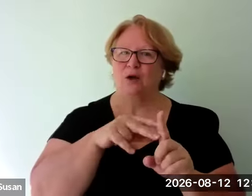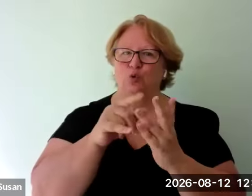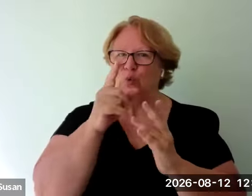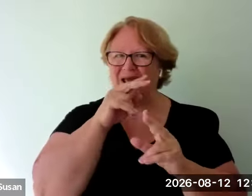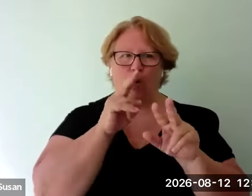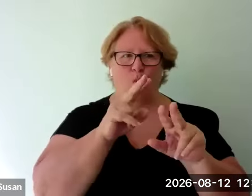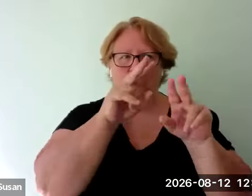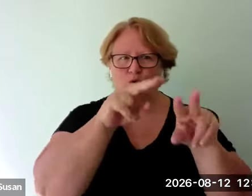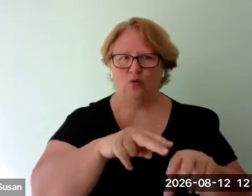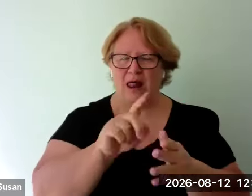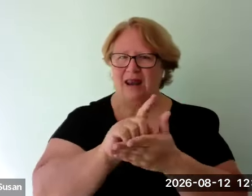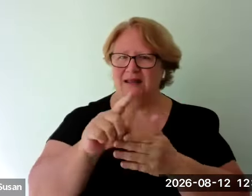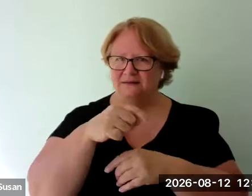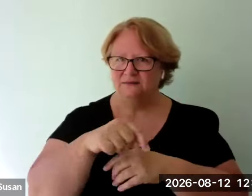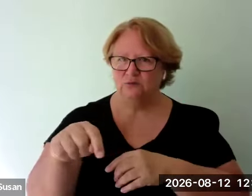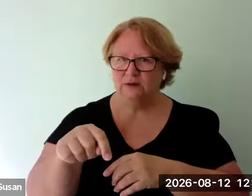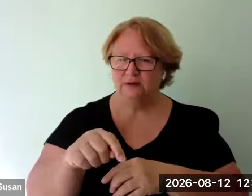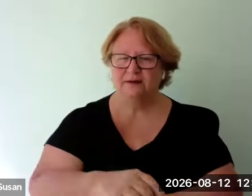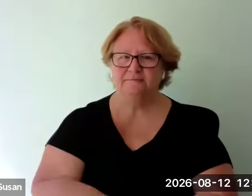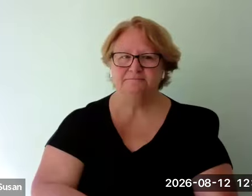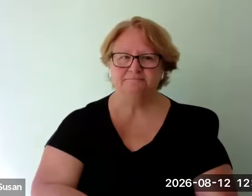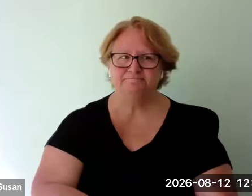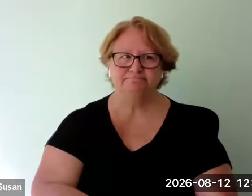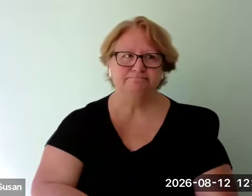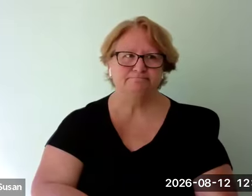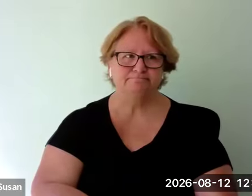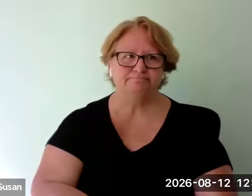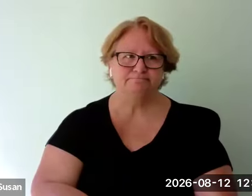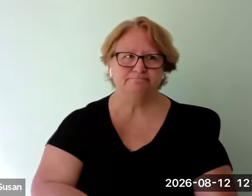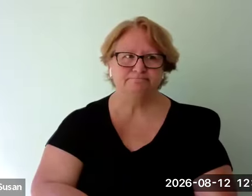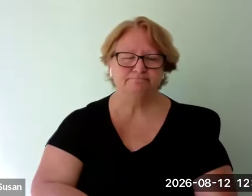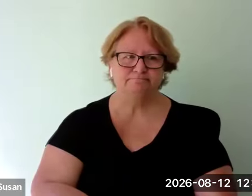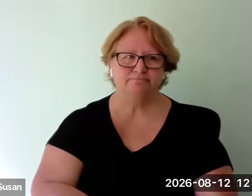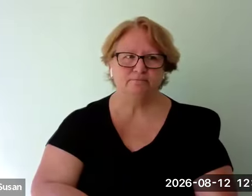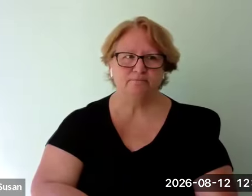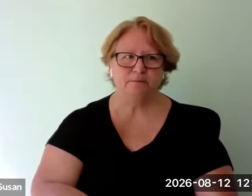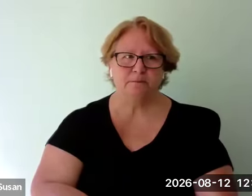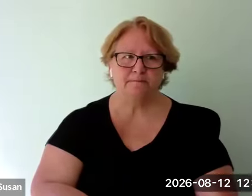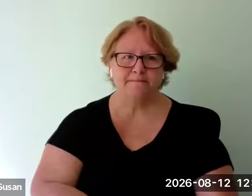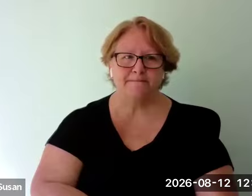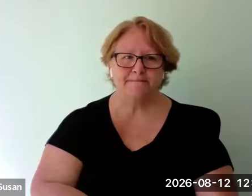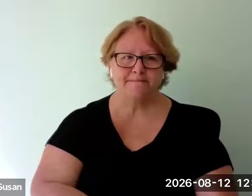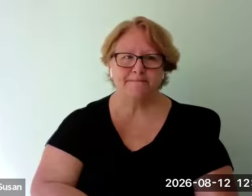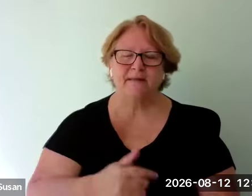we're looking to create a preview of the application